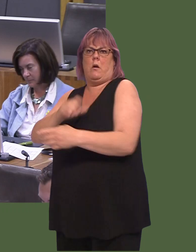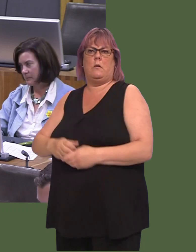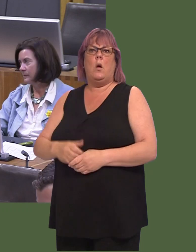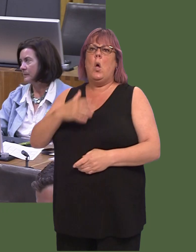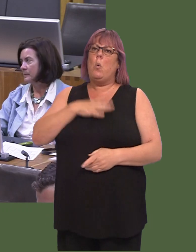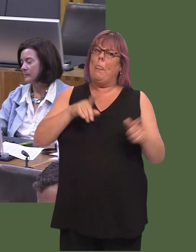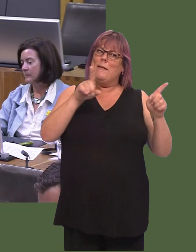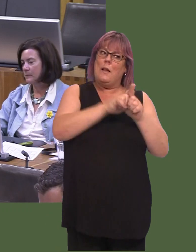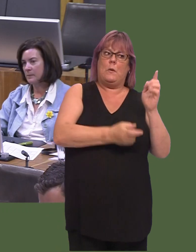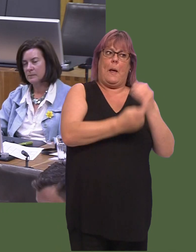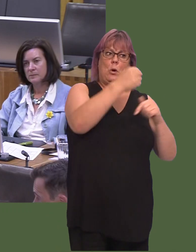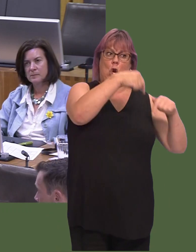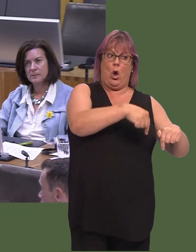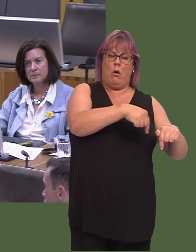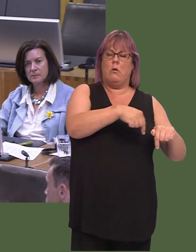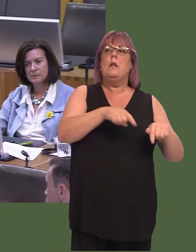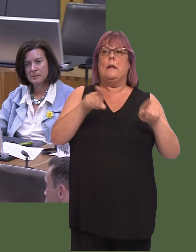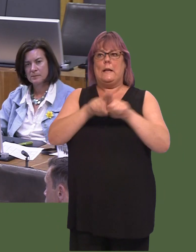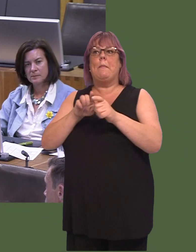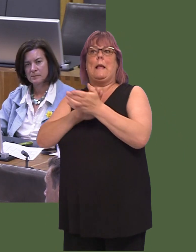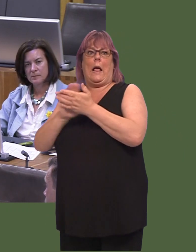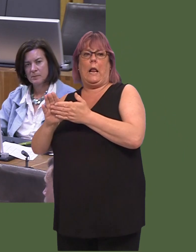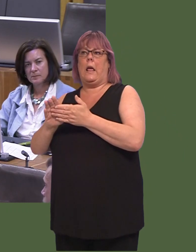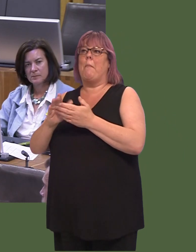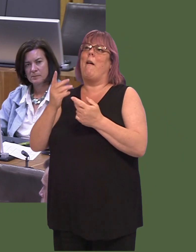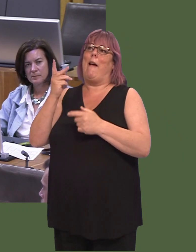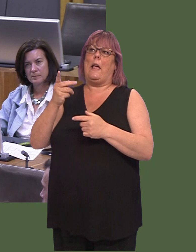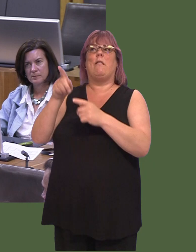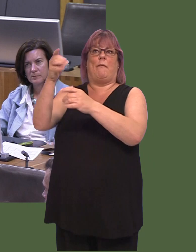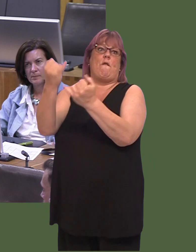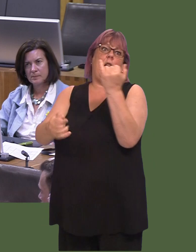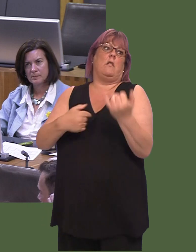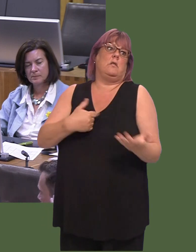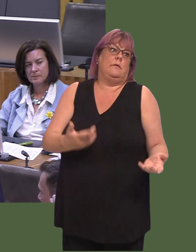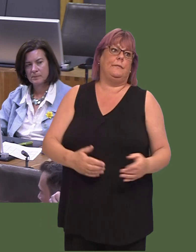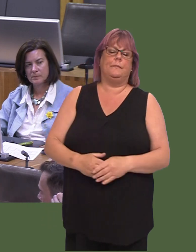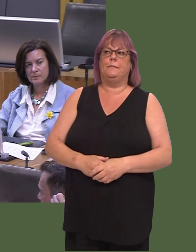We just wanted the same chwarae teg for Wales as Hinkley got, and we were let down once again.